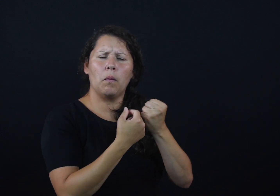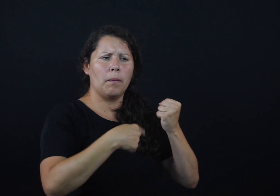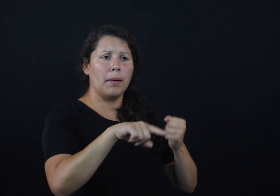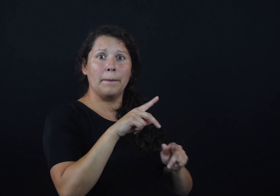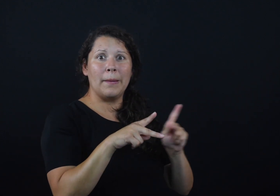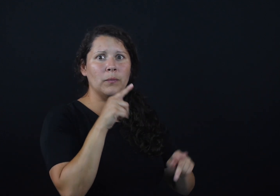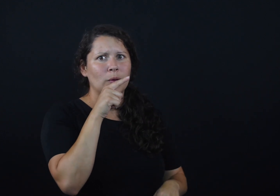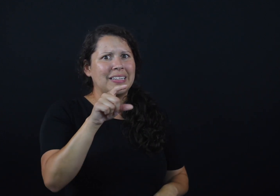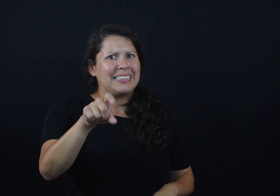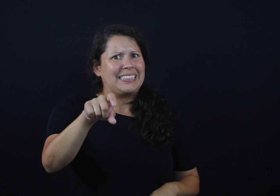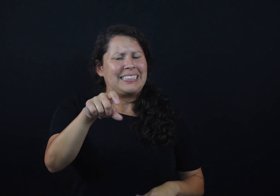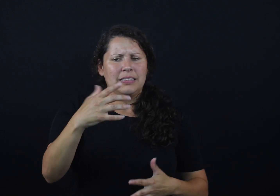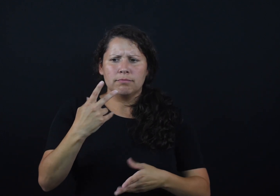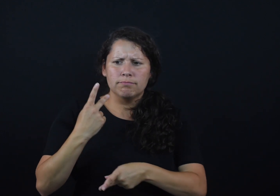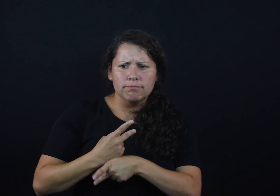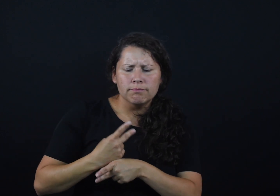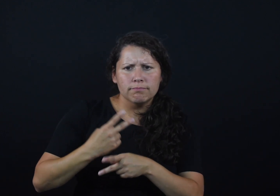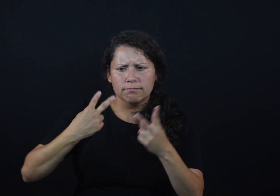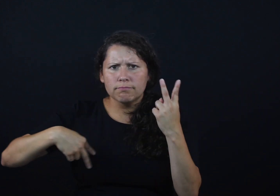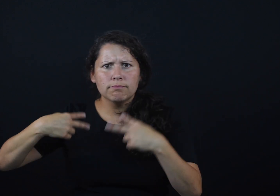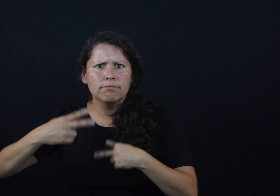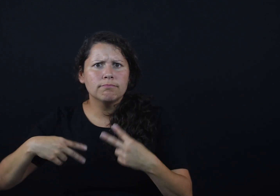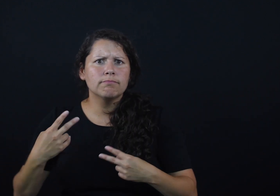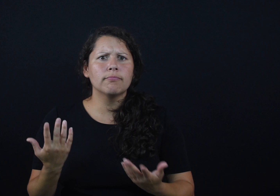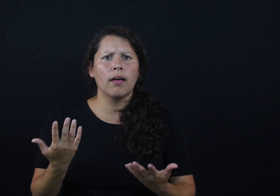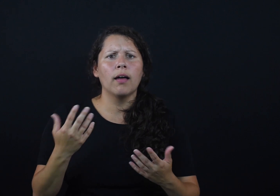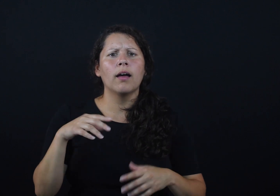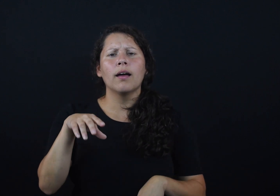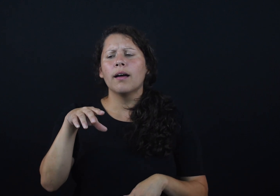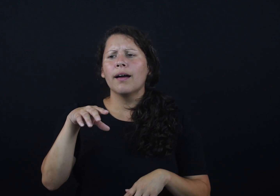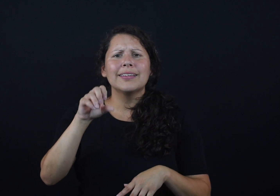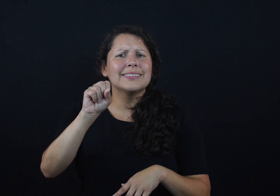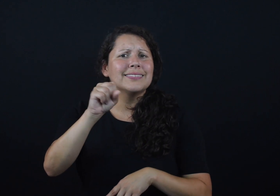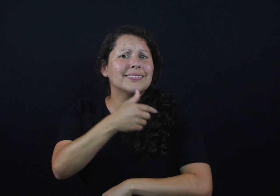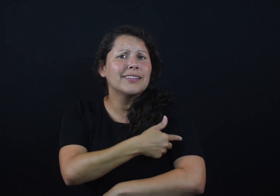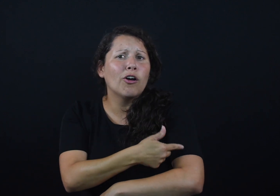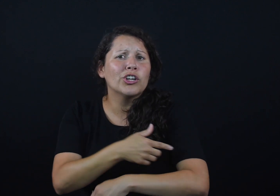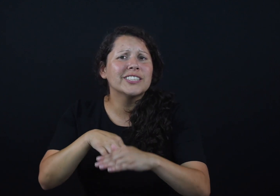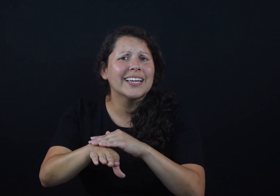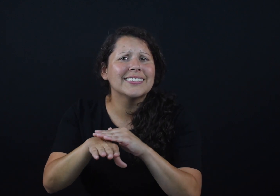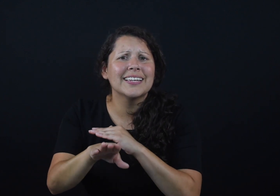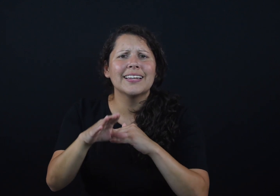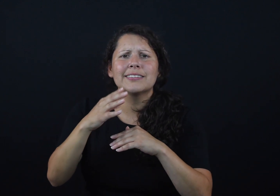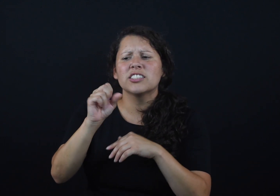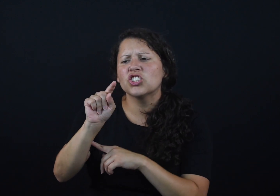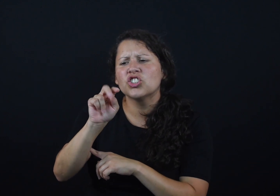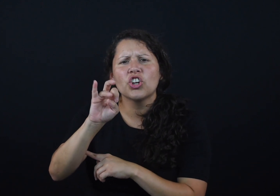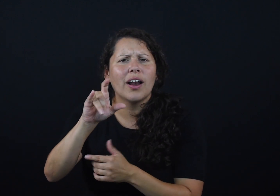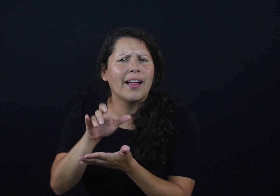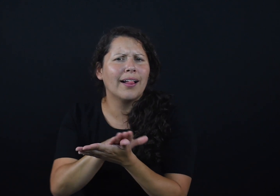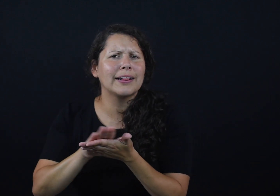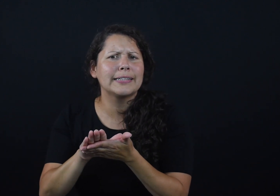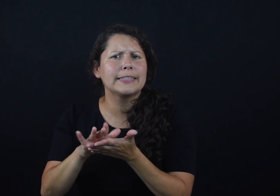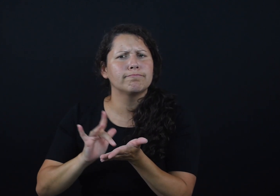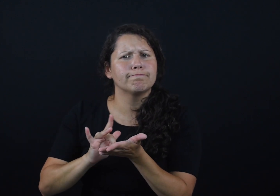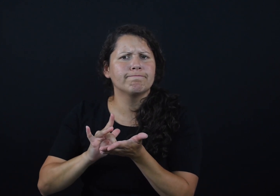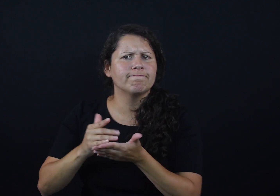and sterile syringe access.